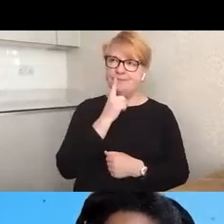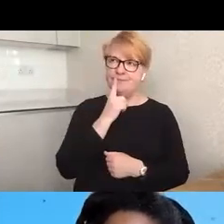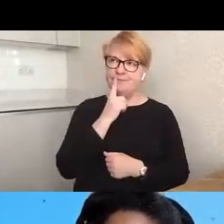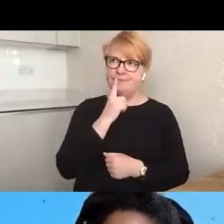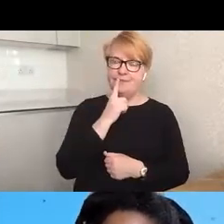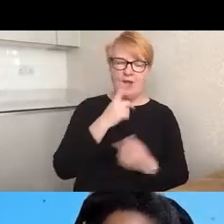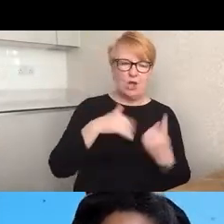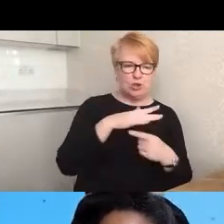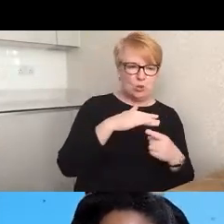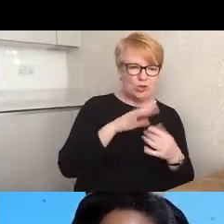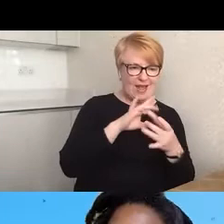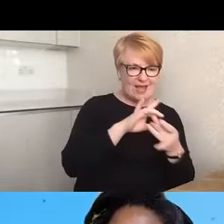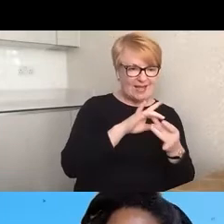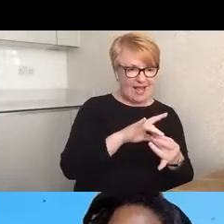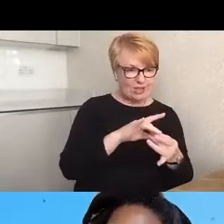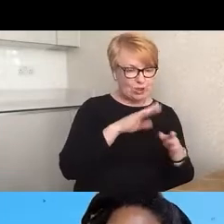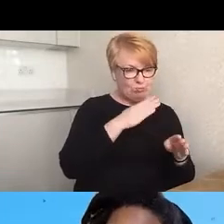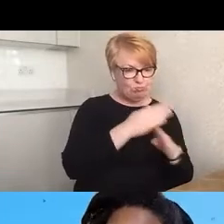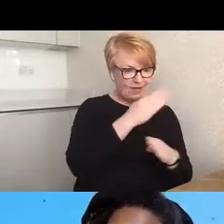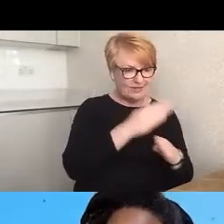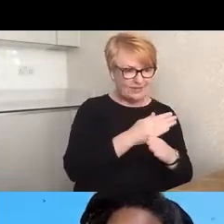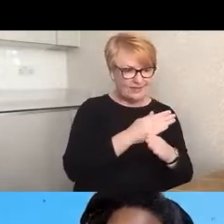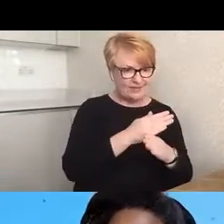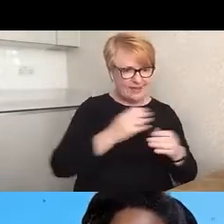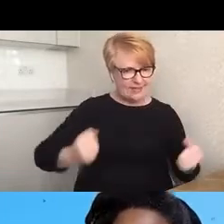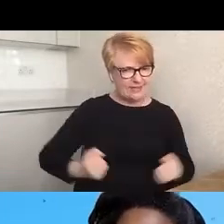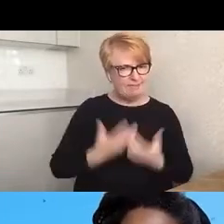inspire structural change? I found this question difficult to begin with.